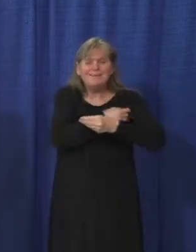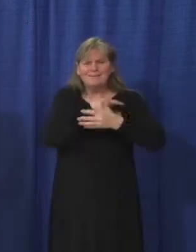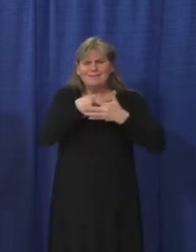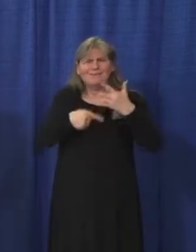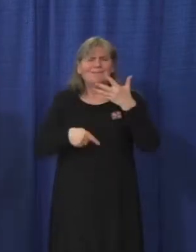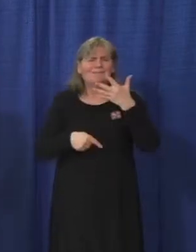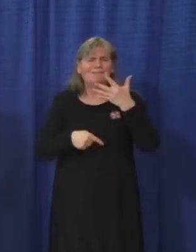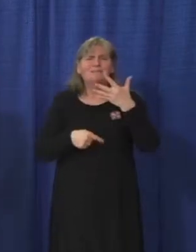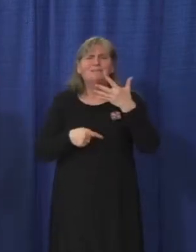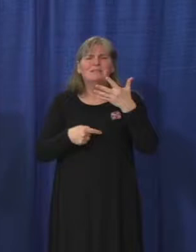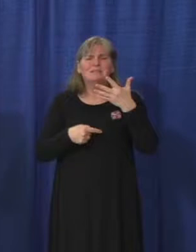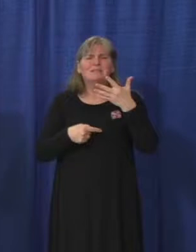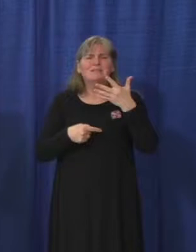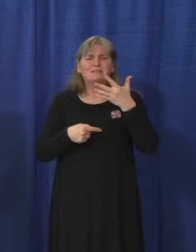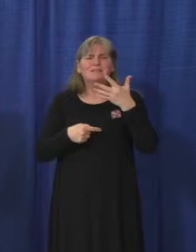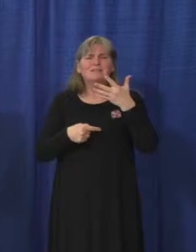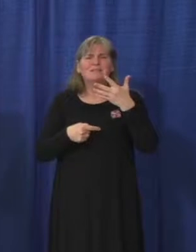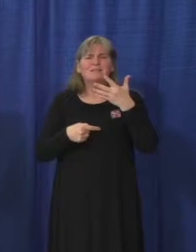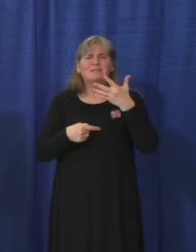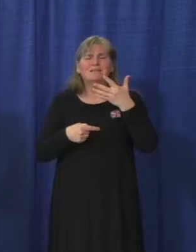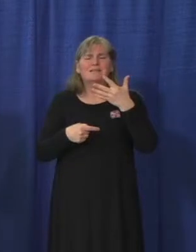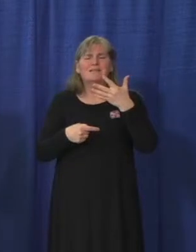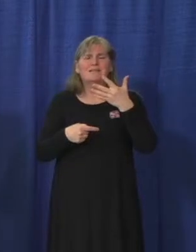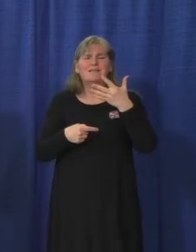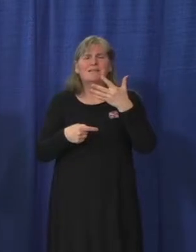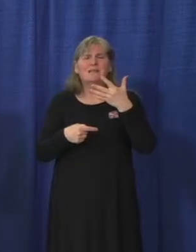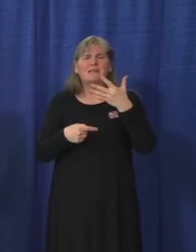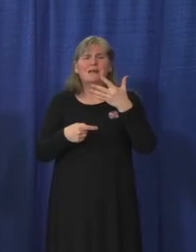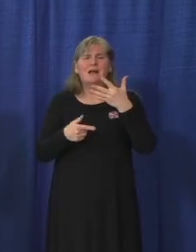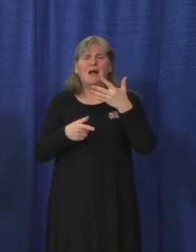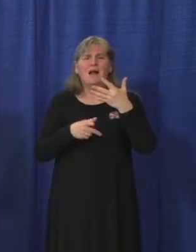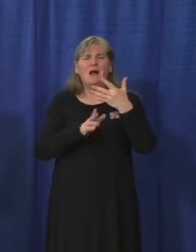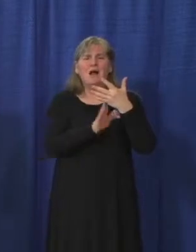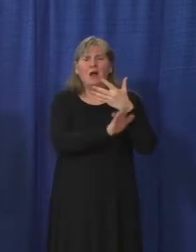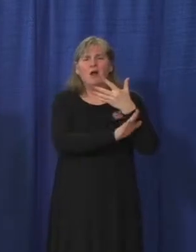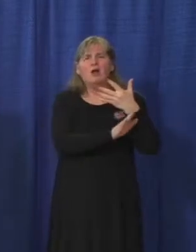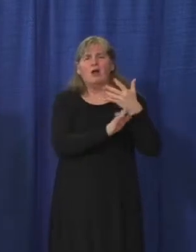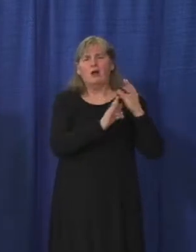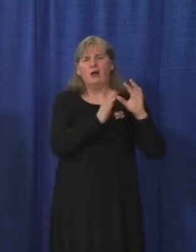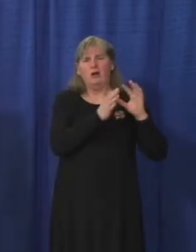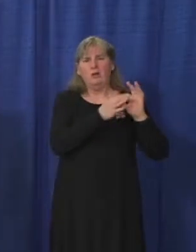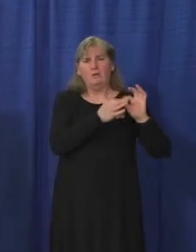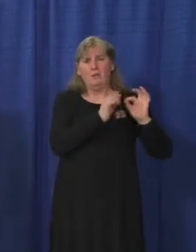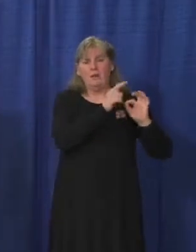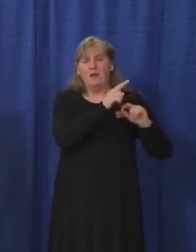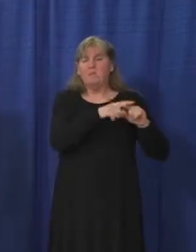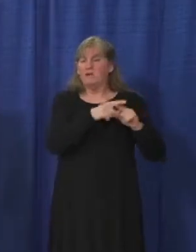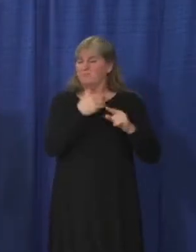was talked about, I'll leave it to the minister on her strategies, we are in good shape to have fully endorsed